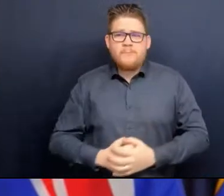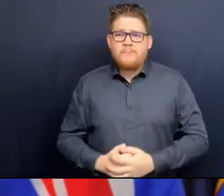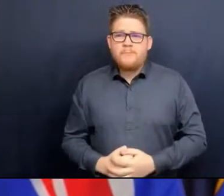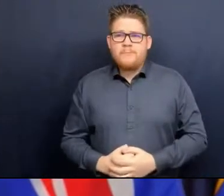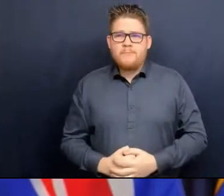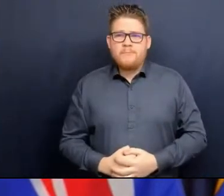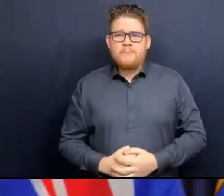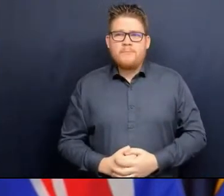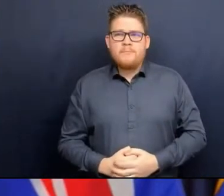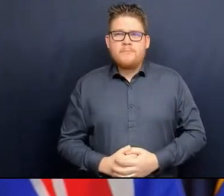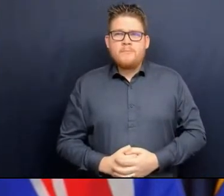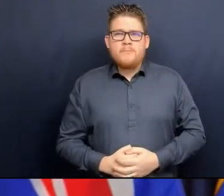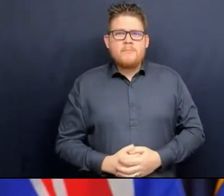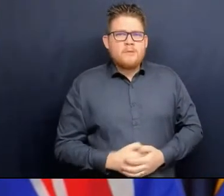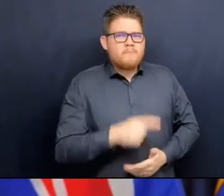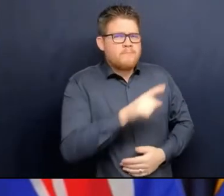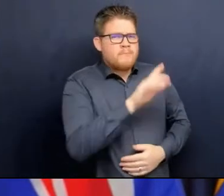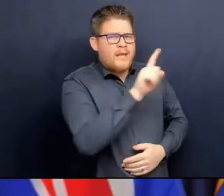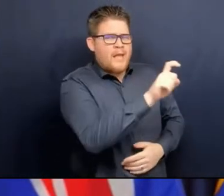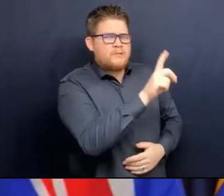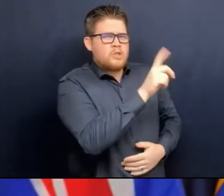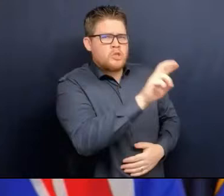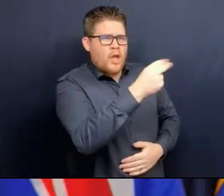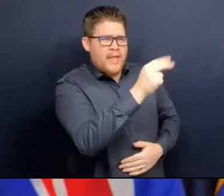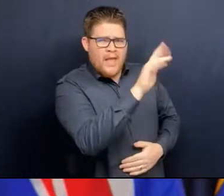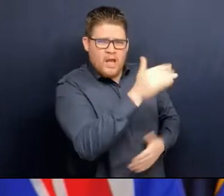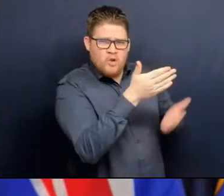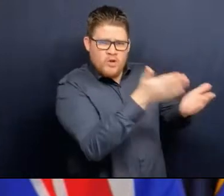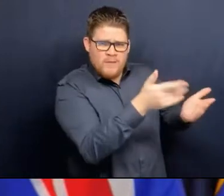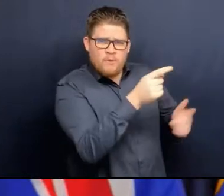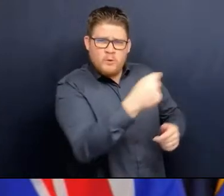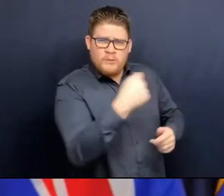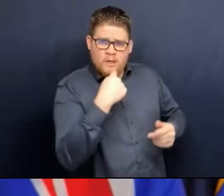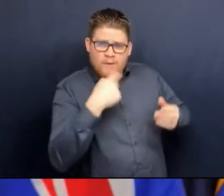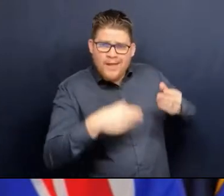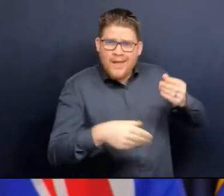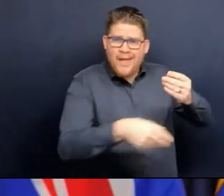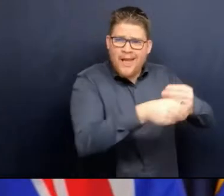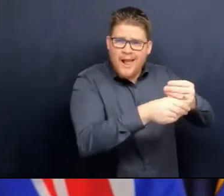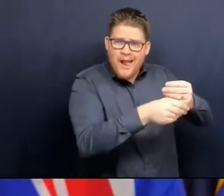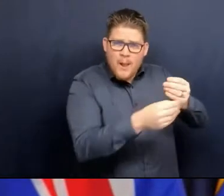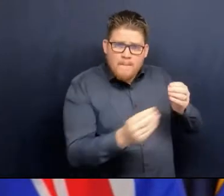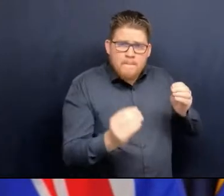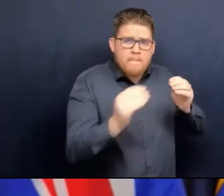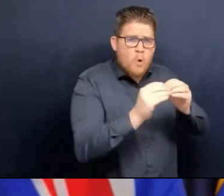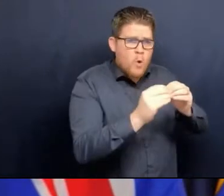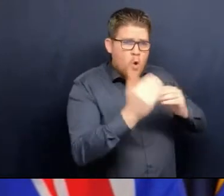to clarify something that I thought I heard Tuesday, which was that There could be additional precautions this